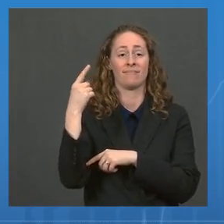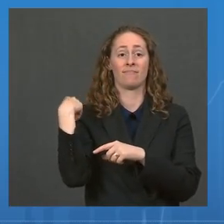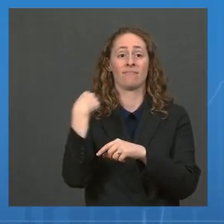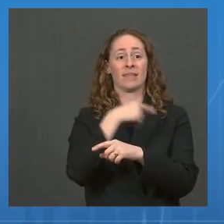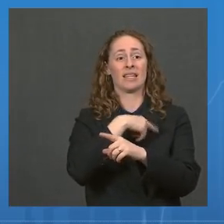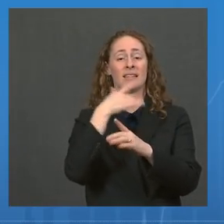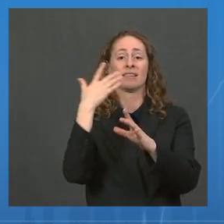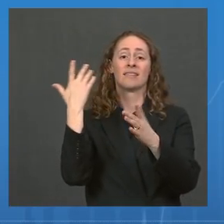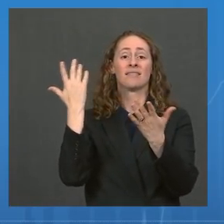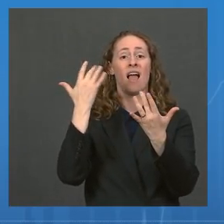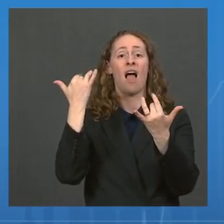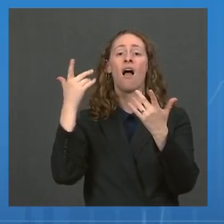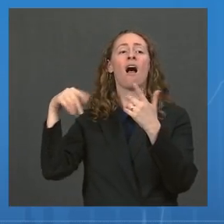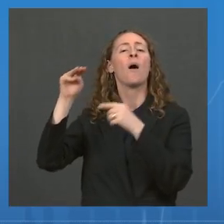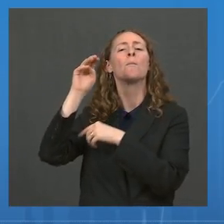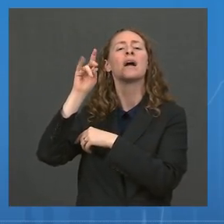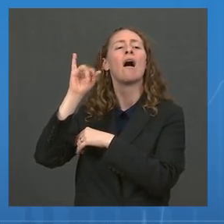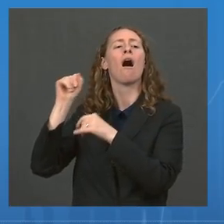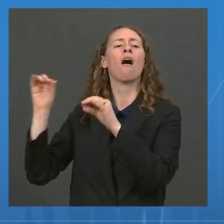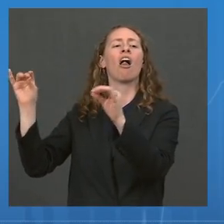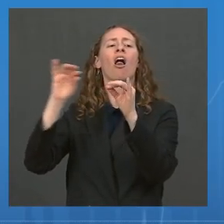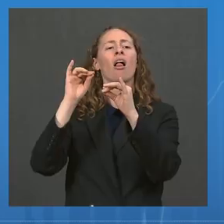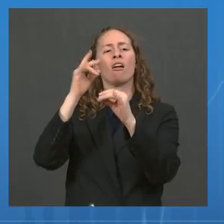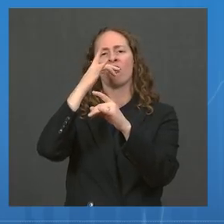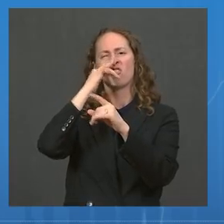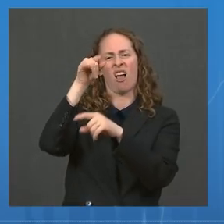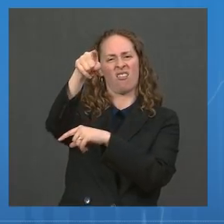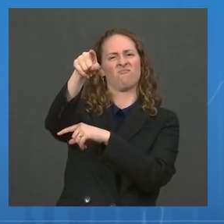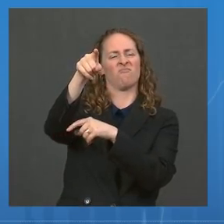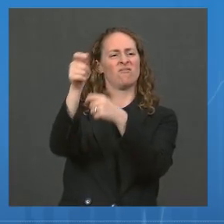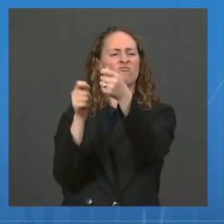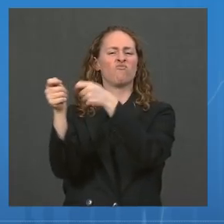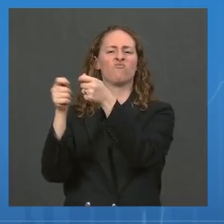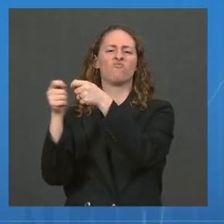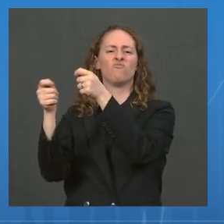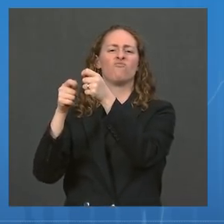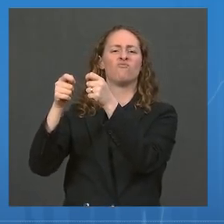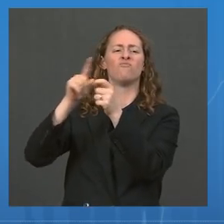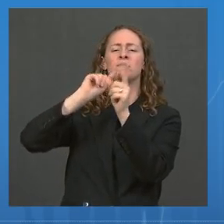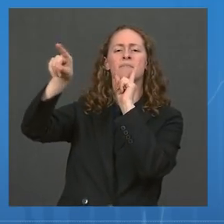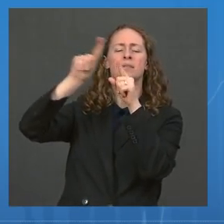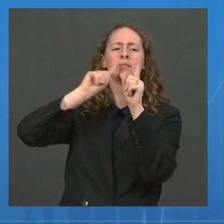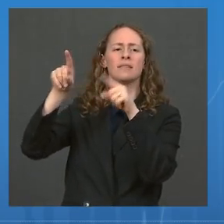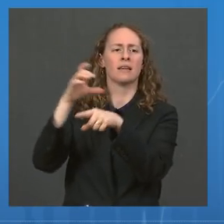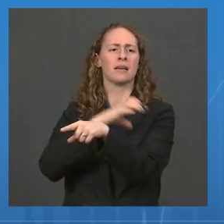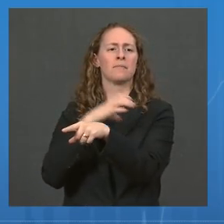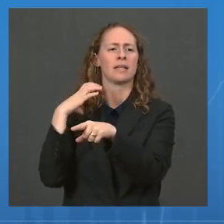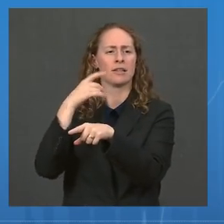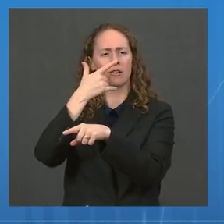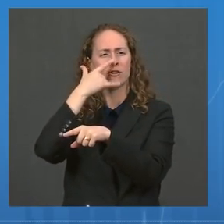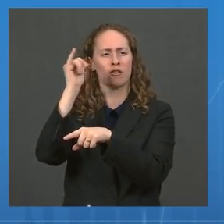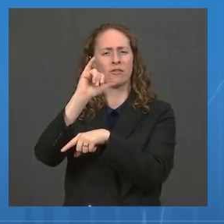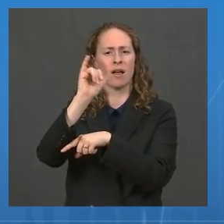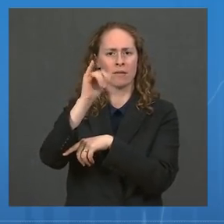And your press release came out after midnight last night suggesting, perhaps, this really was a tough decision. And some have said this could undermine confidence